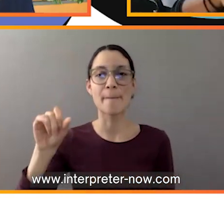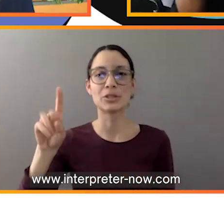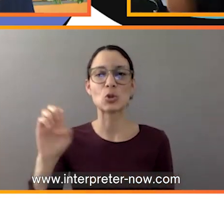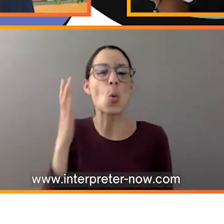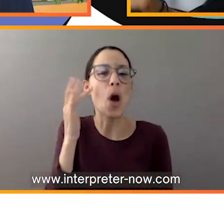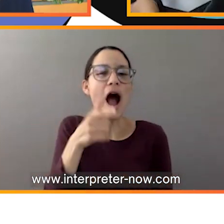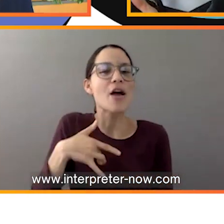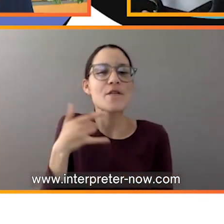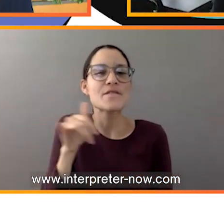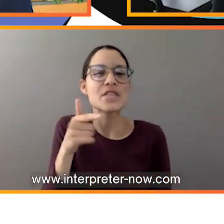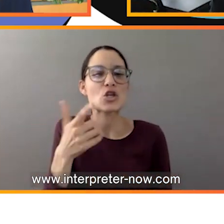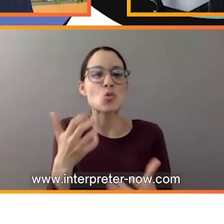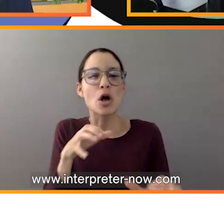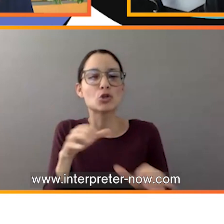What was the vision behind this podcast?